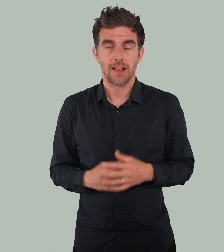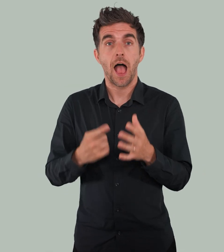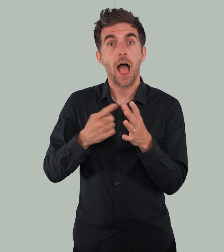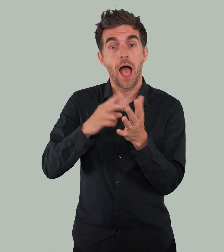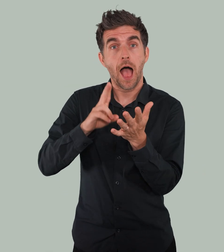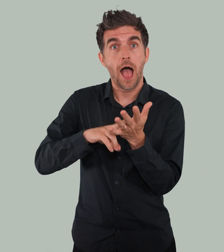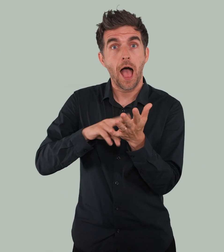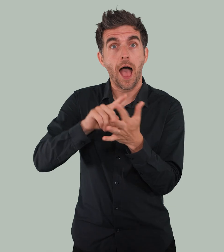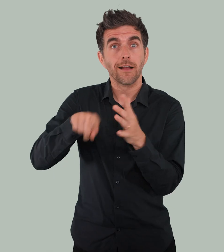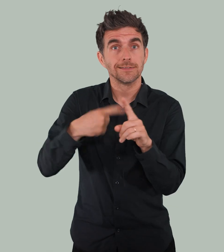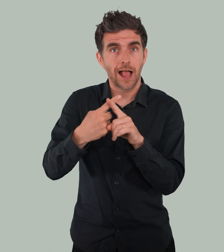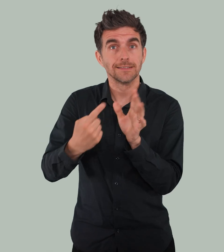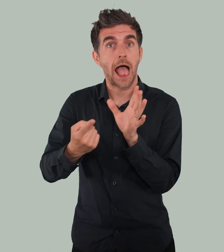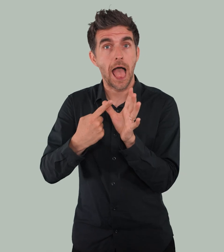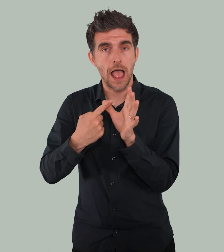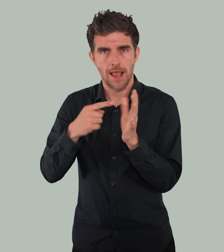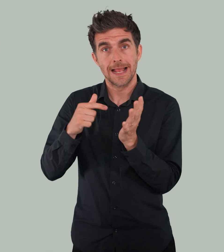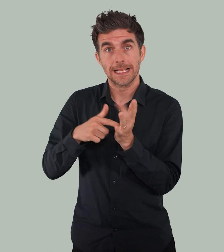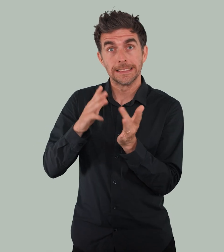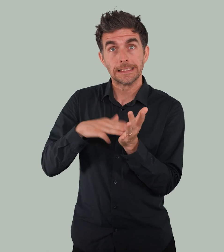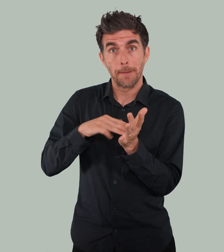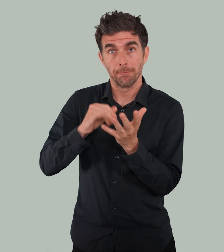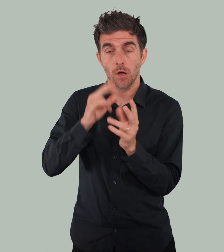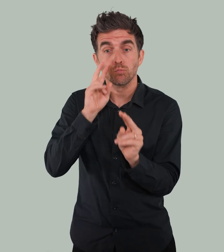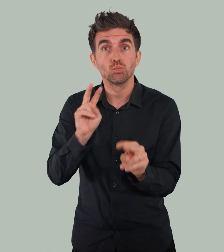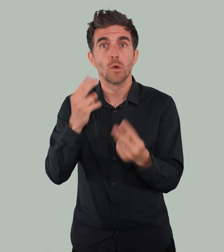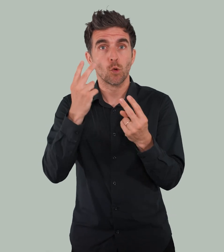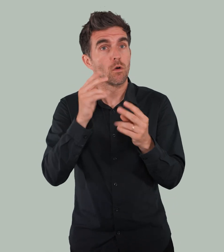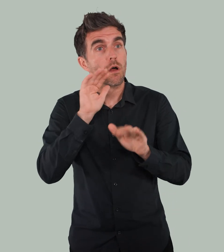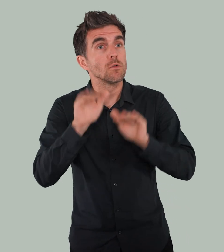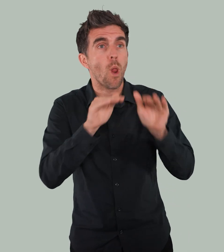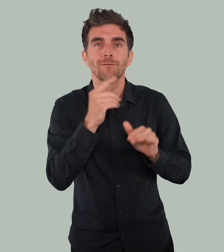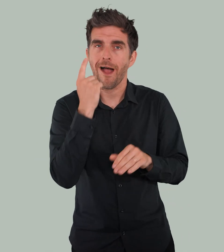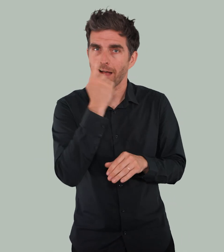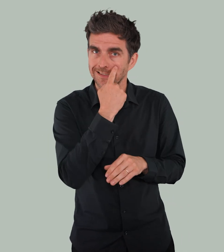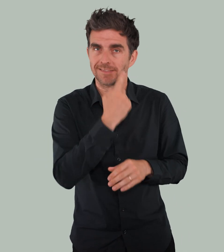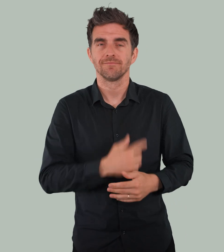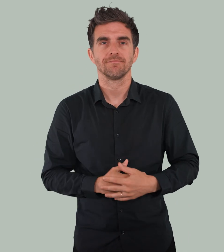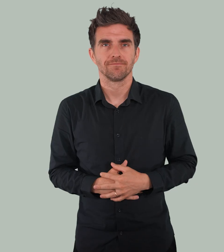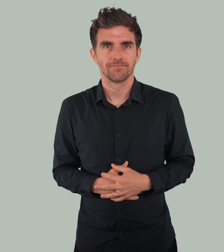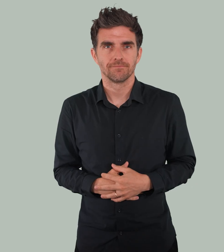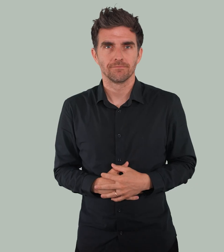Annex A: The Timms Review Call for Evidence